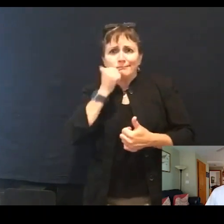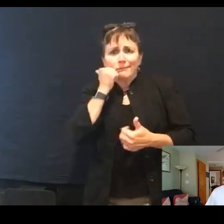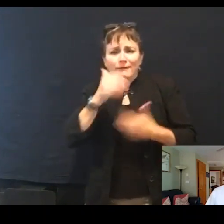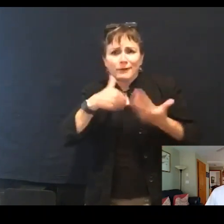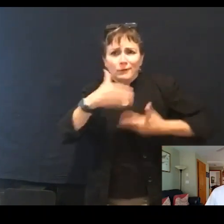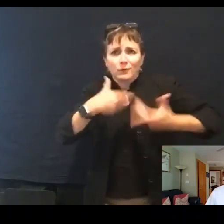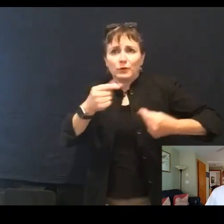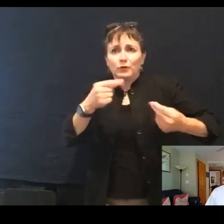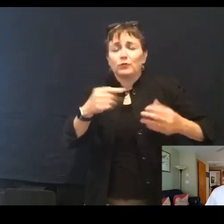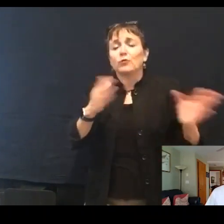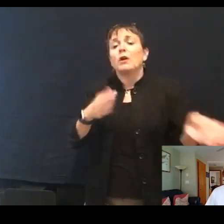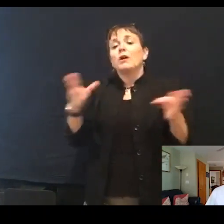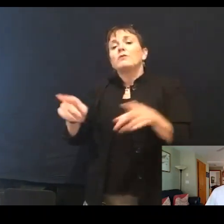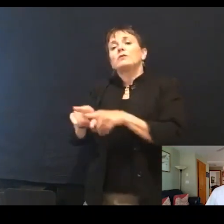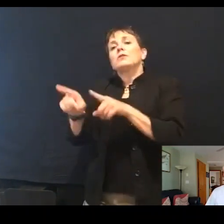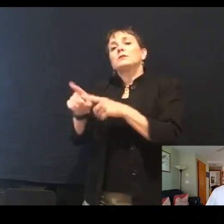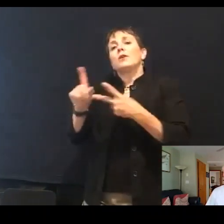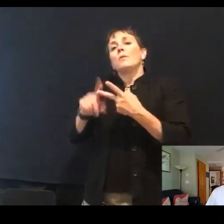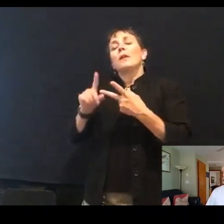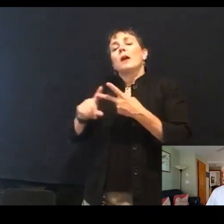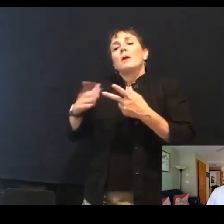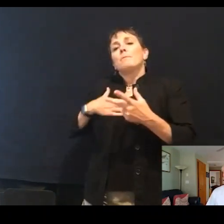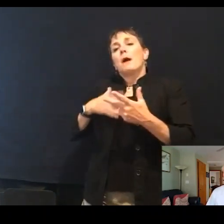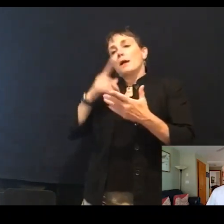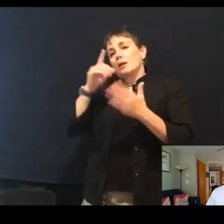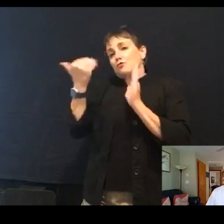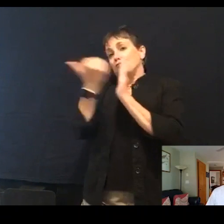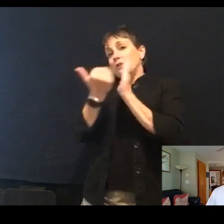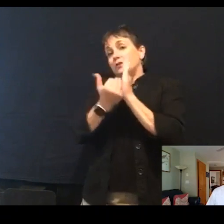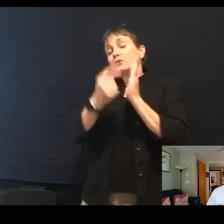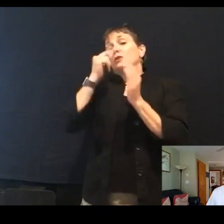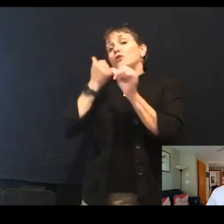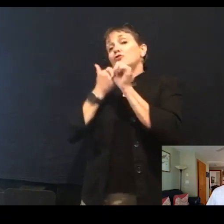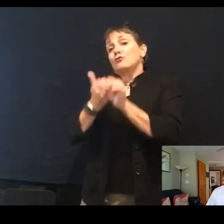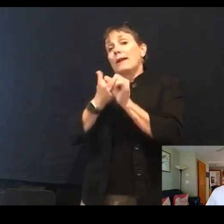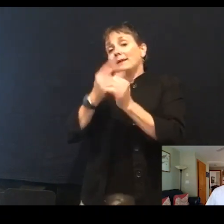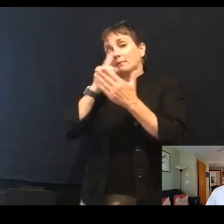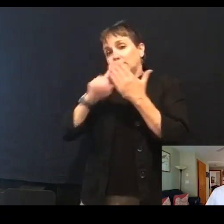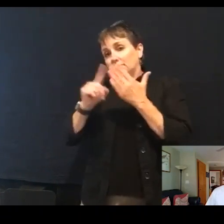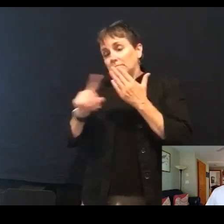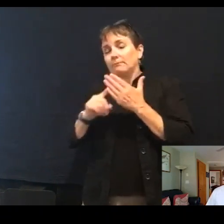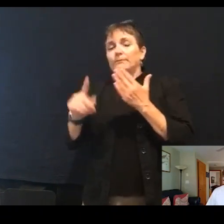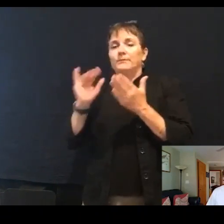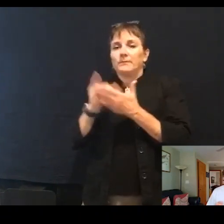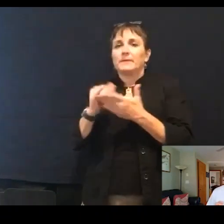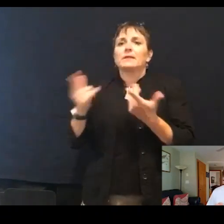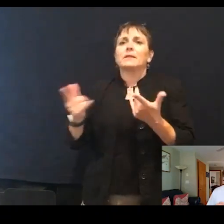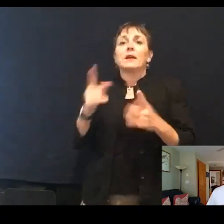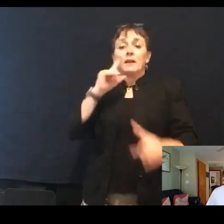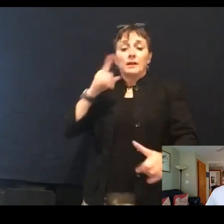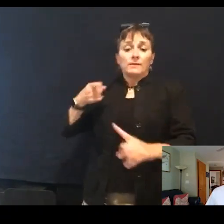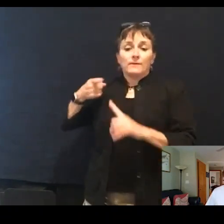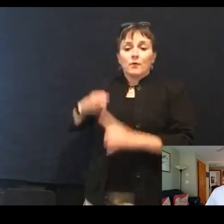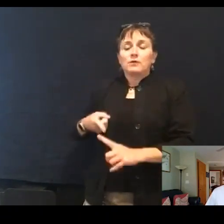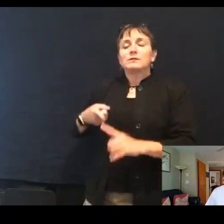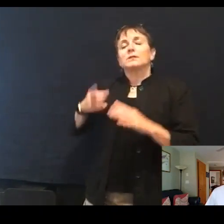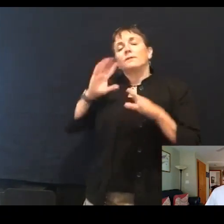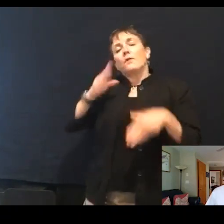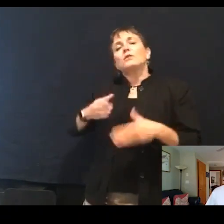Tracker Registry, which has a similar goal as the USH Trust Registry, but is much more focused just on the retina